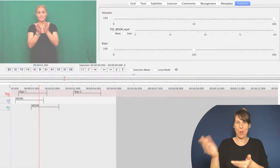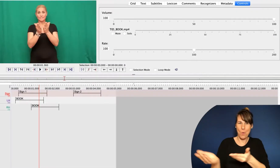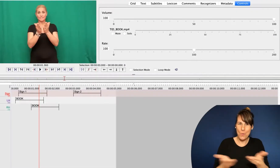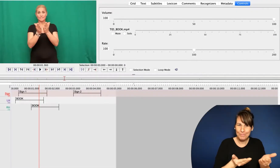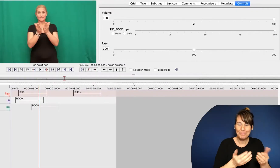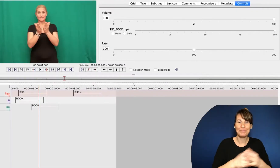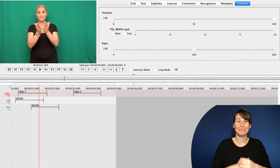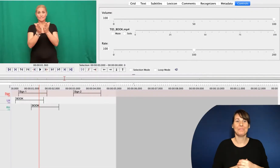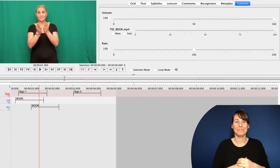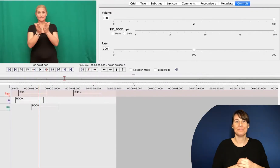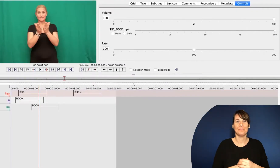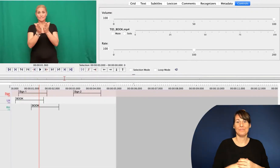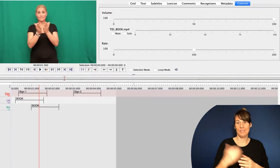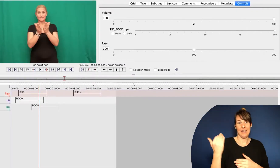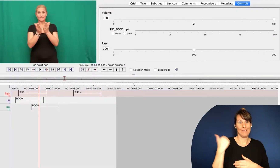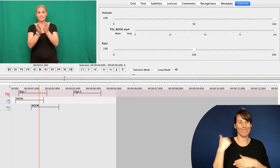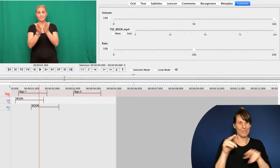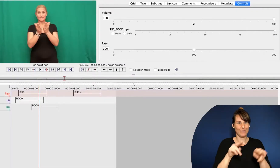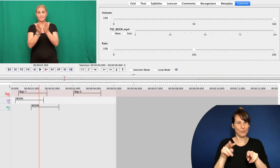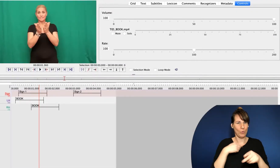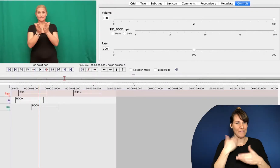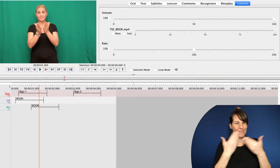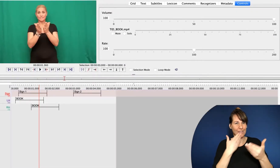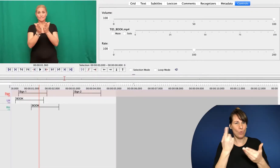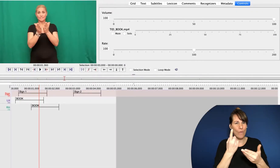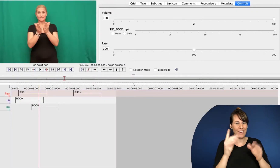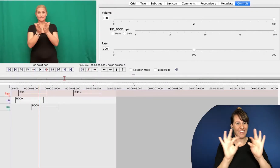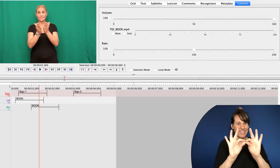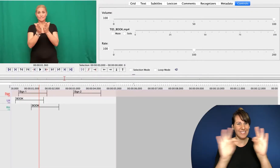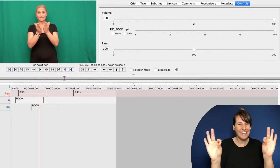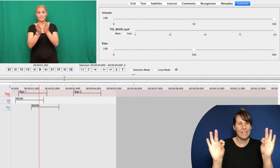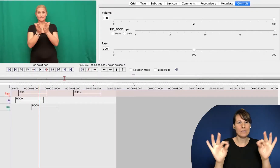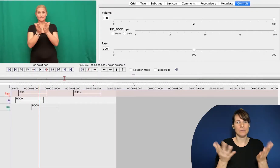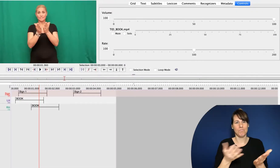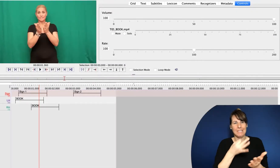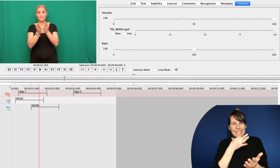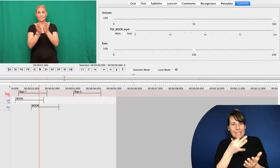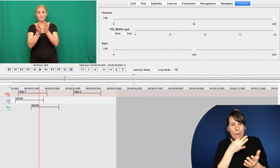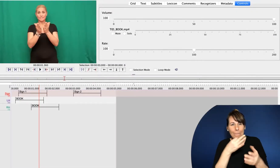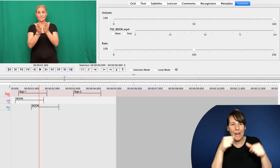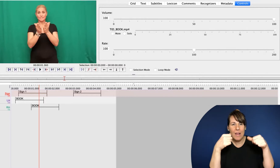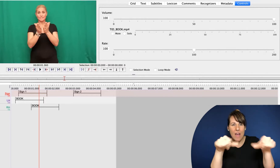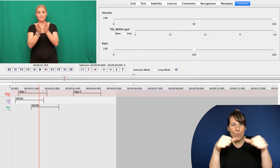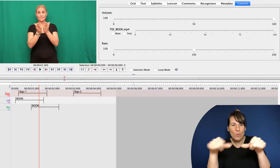Hello everyone, in the previous video, we created two more tiers and we did some basic annotation.